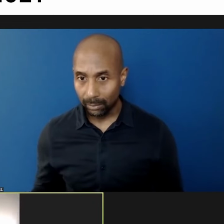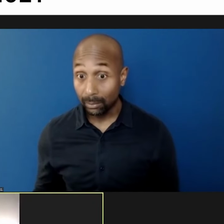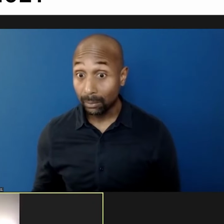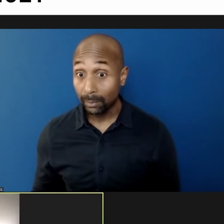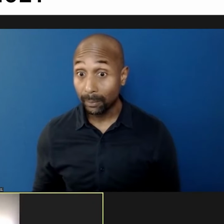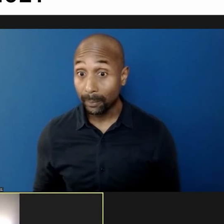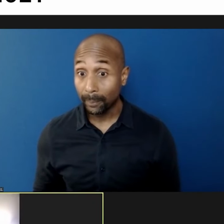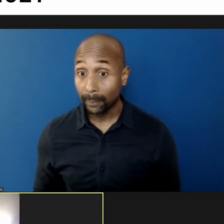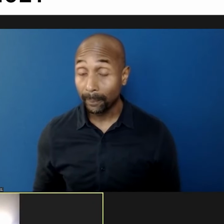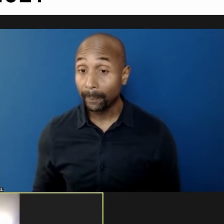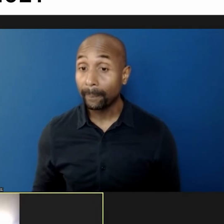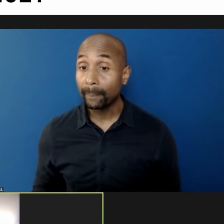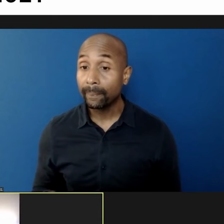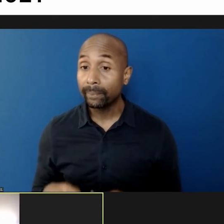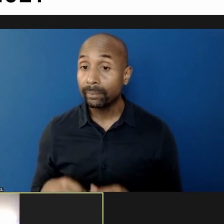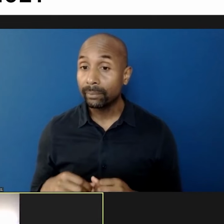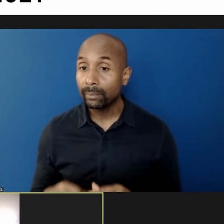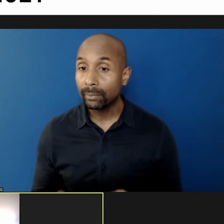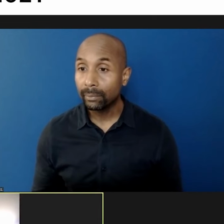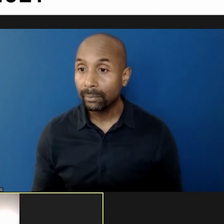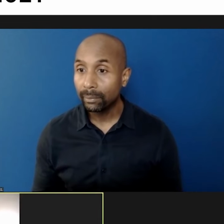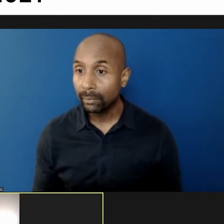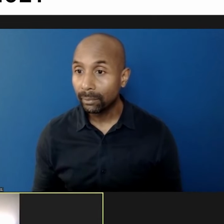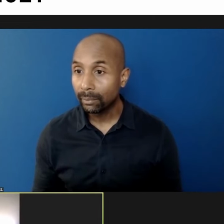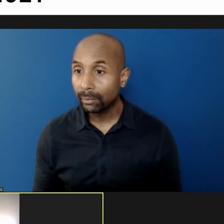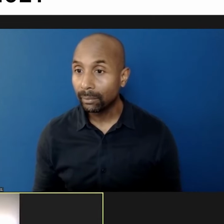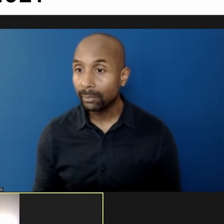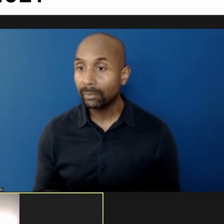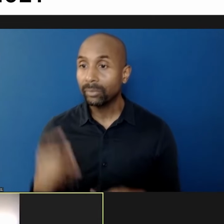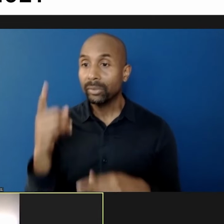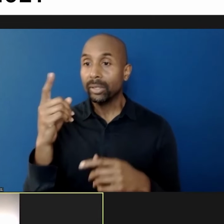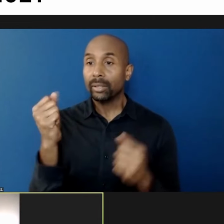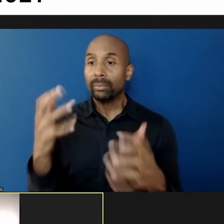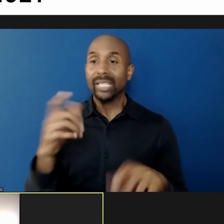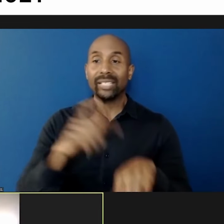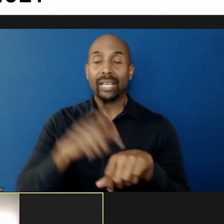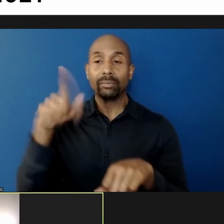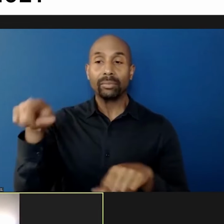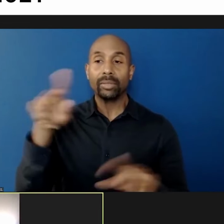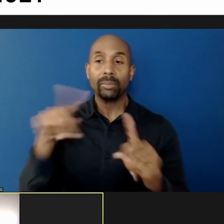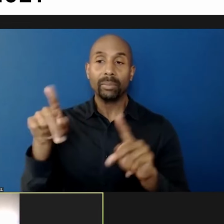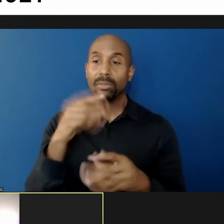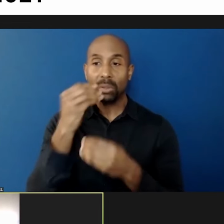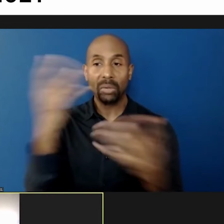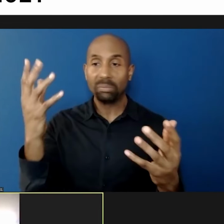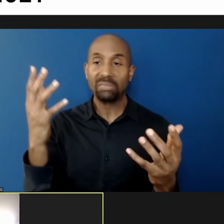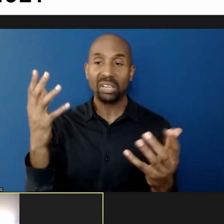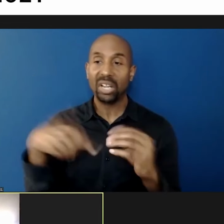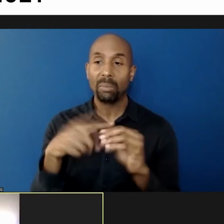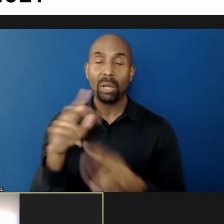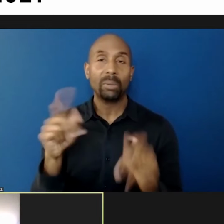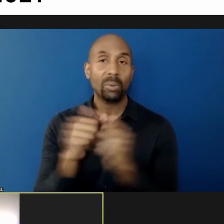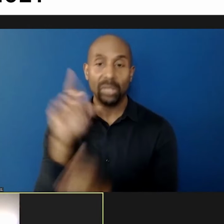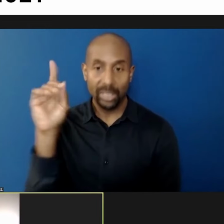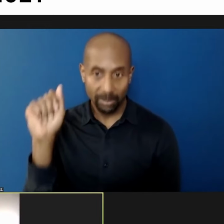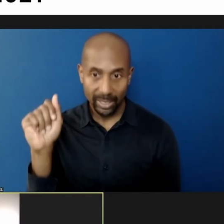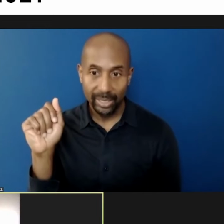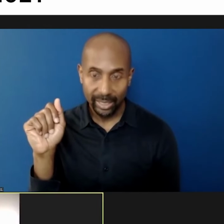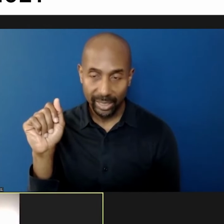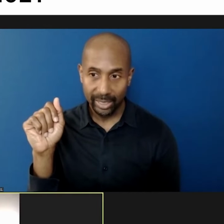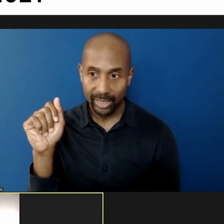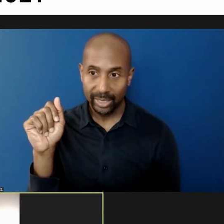they know that persons with disabilities organizations are on the ground to carry out things, but